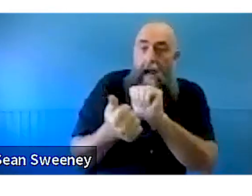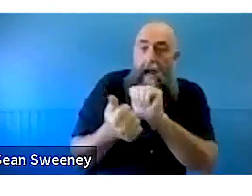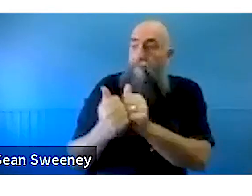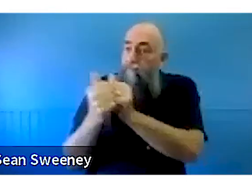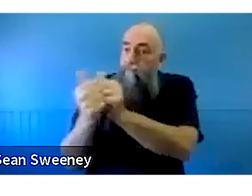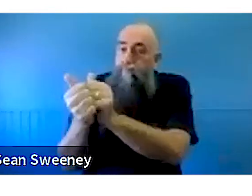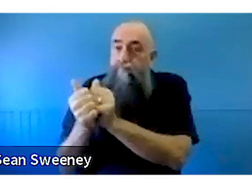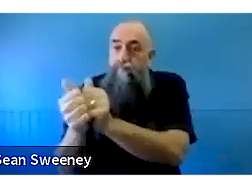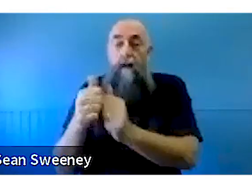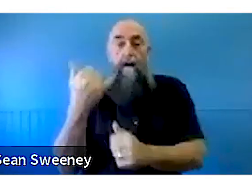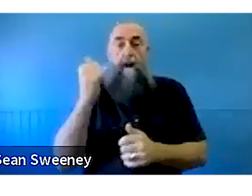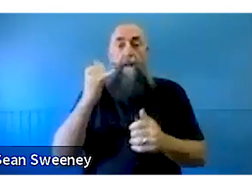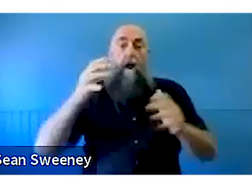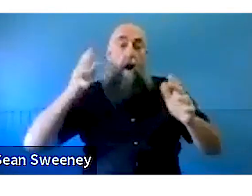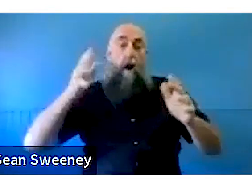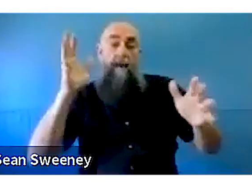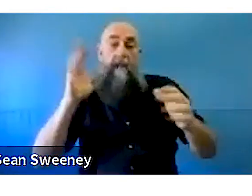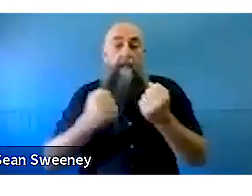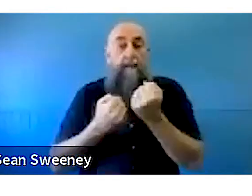supported tour for their mob.